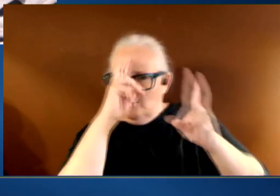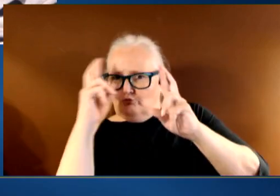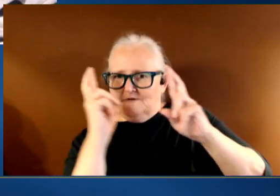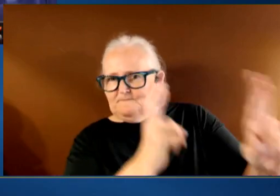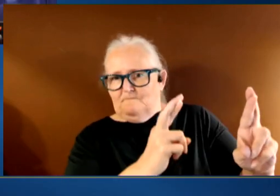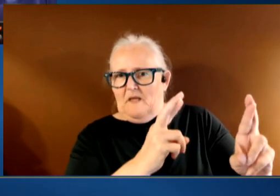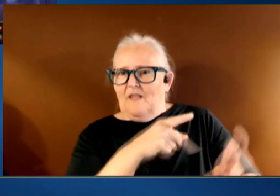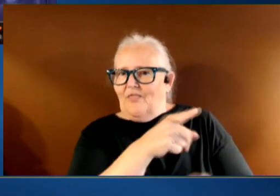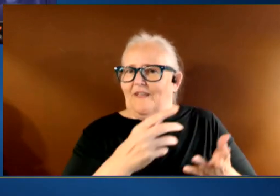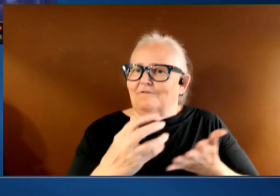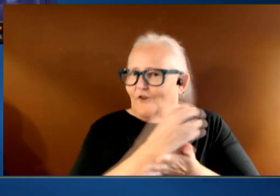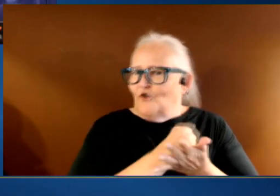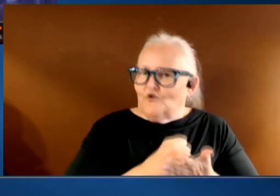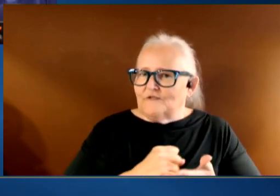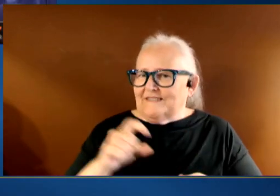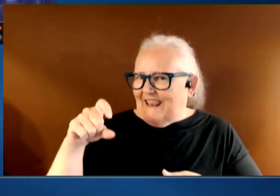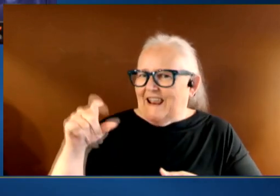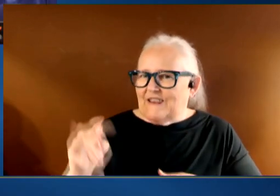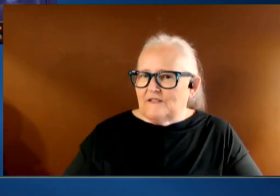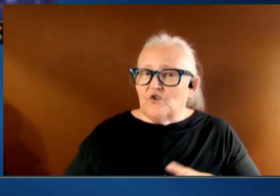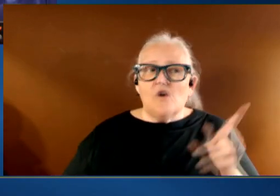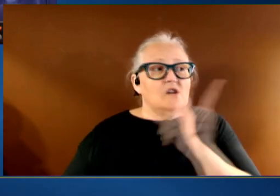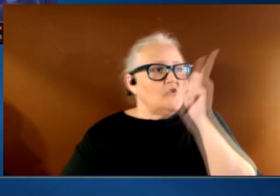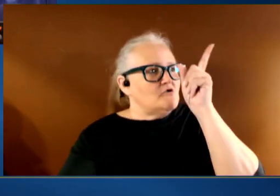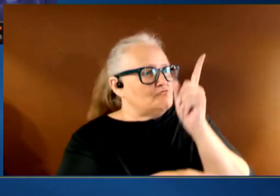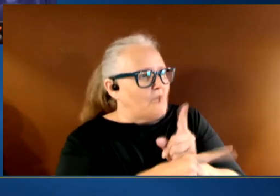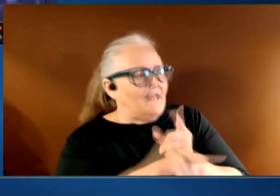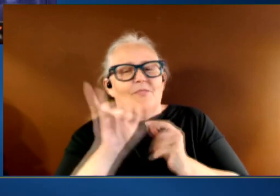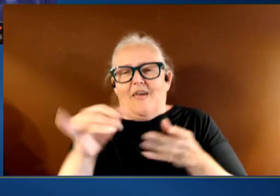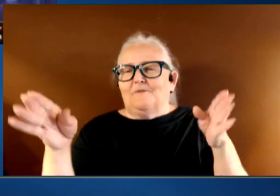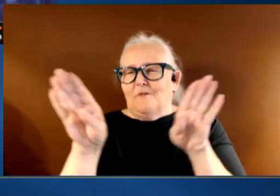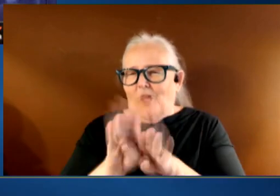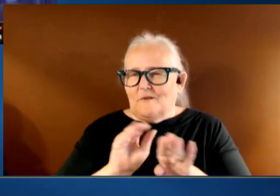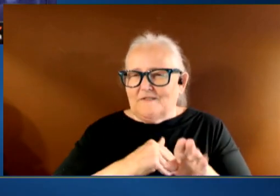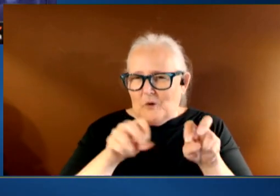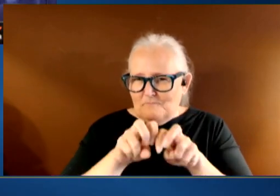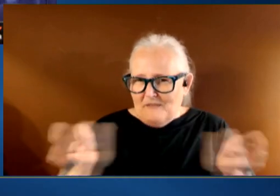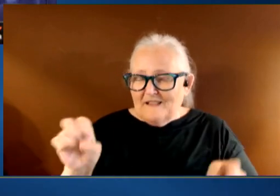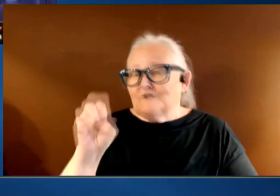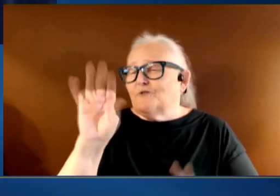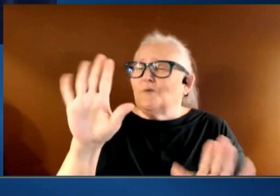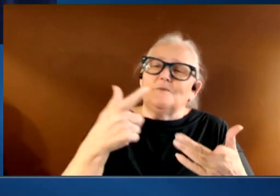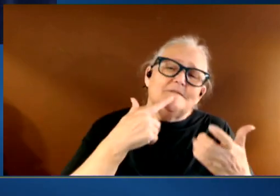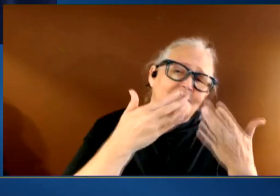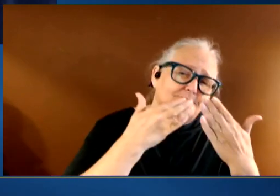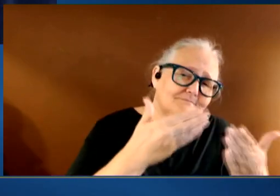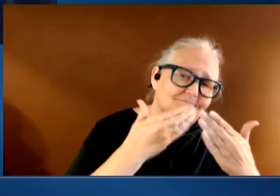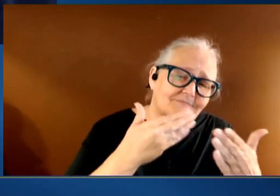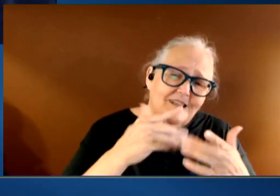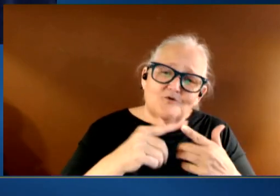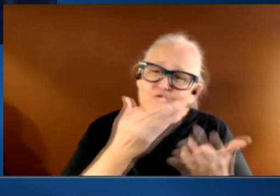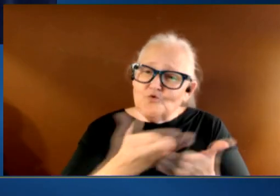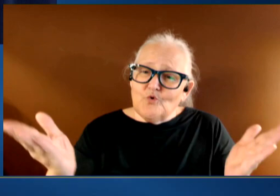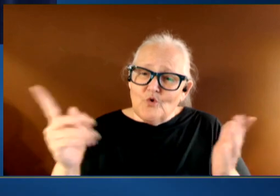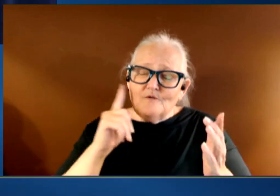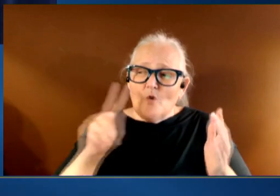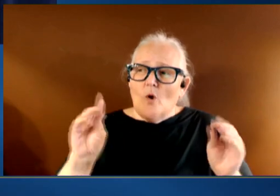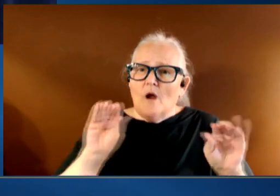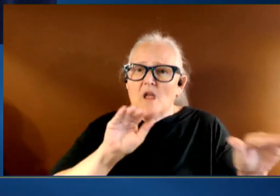Kamal Menghrajani: Absolutely. And with that, we'll conclude our panel. I just want to say thank you so much to all of you for raising awareness, for treating these patients,